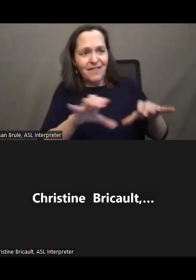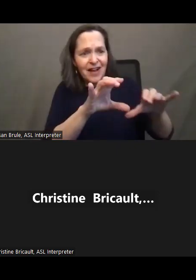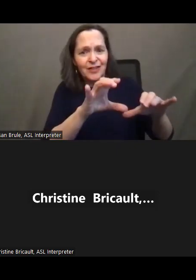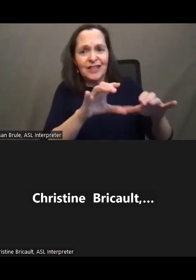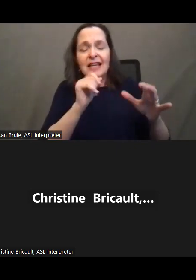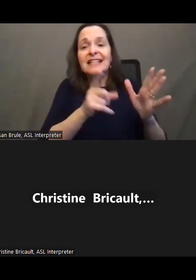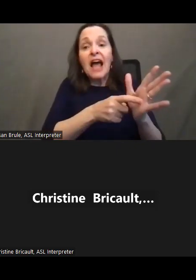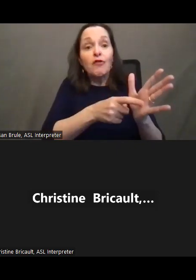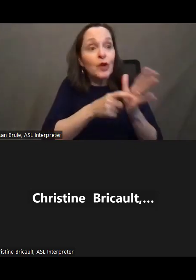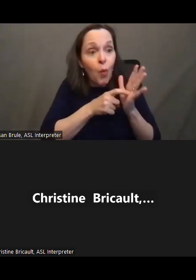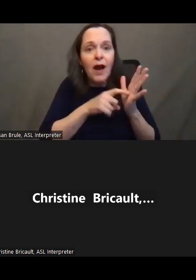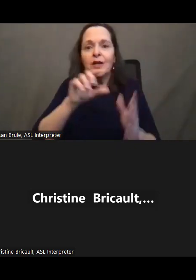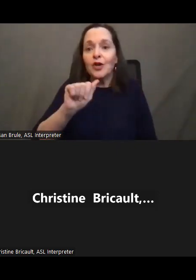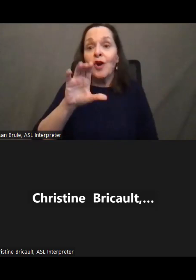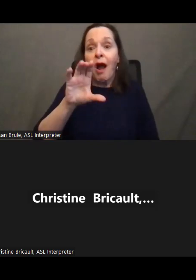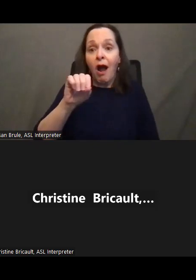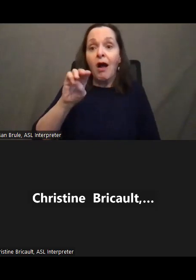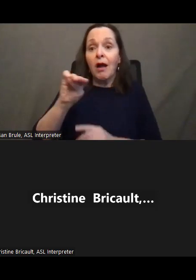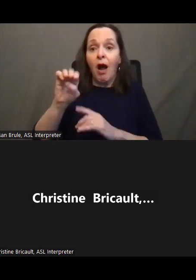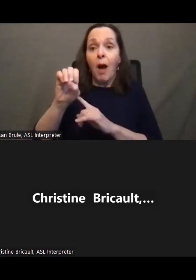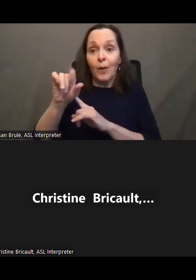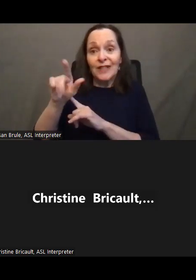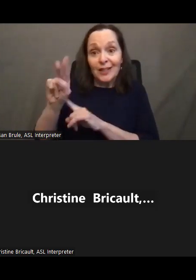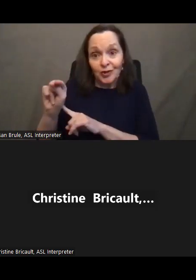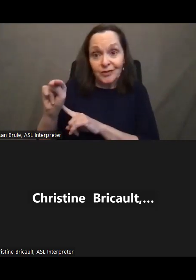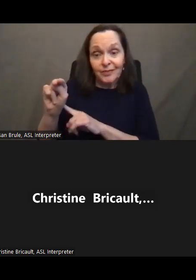So, we're going to start with Title I, employment.